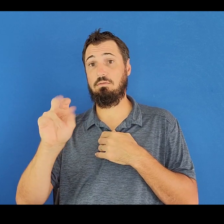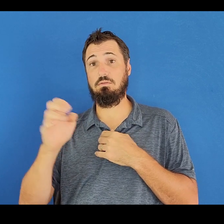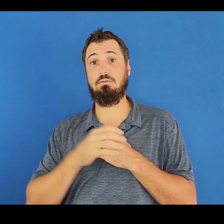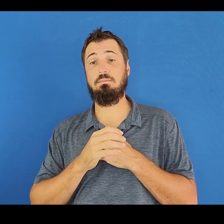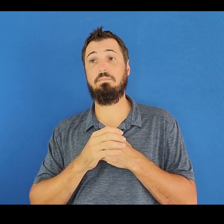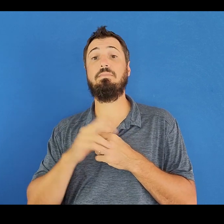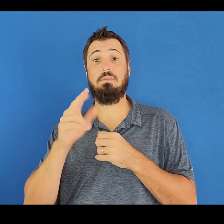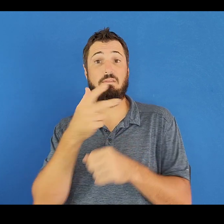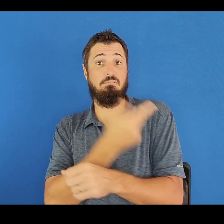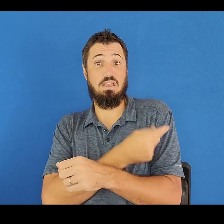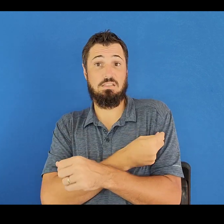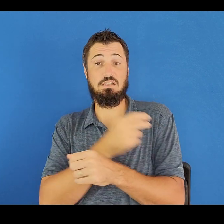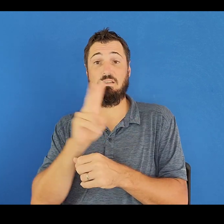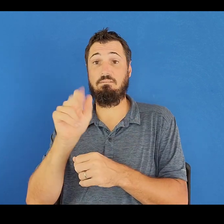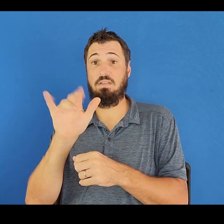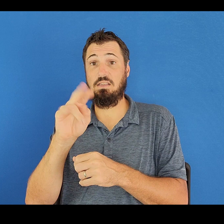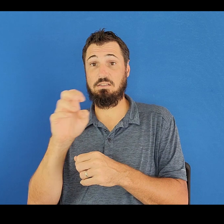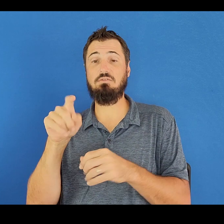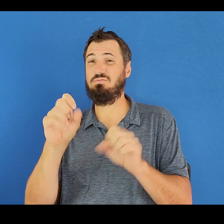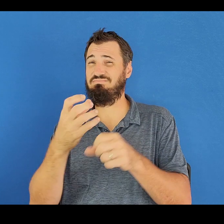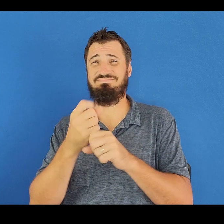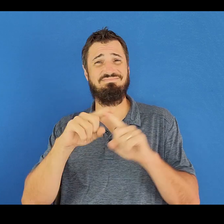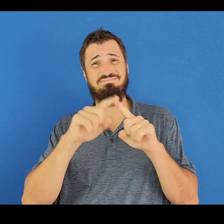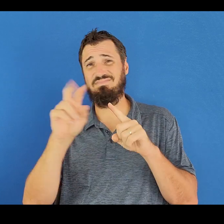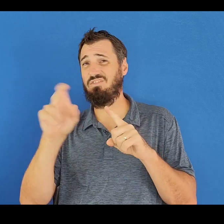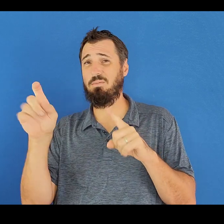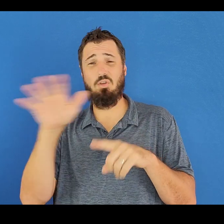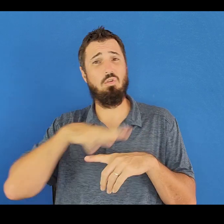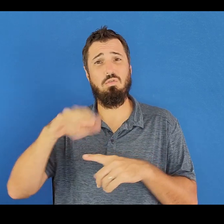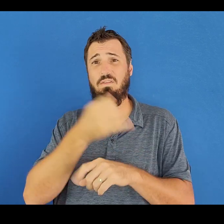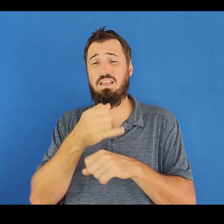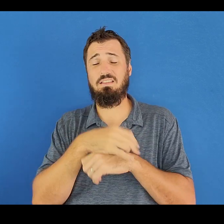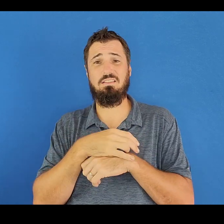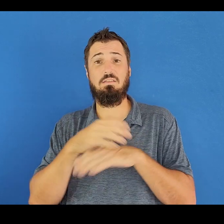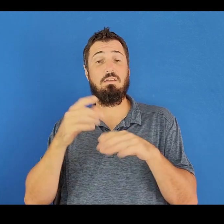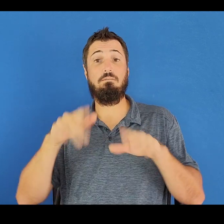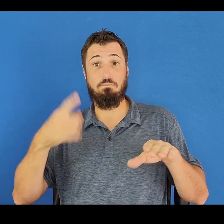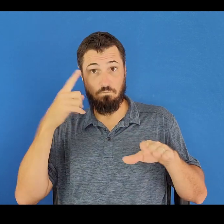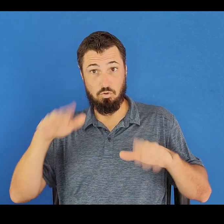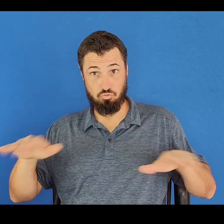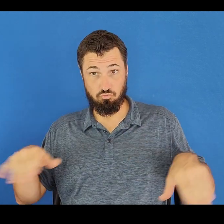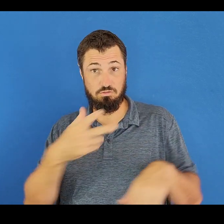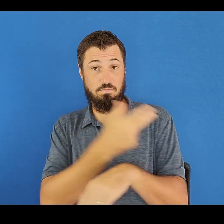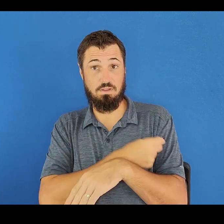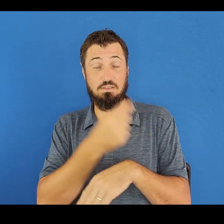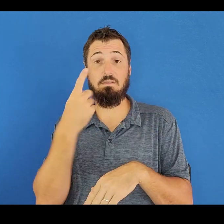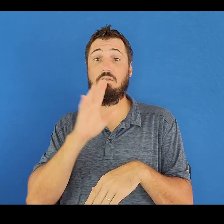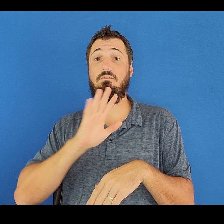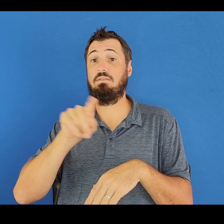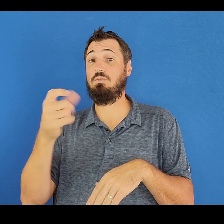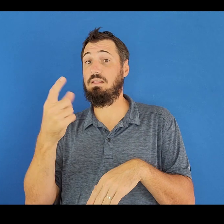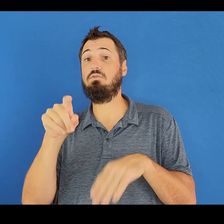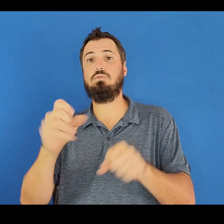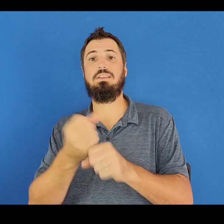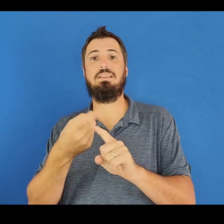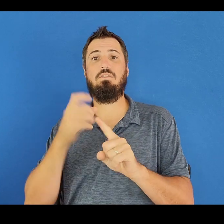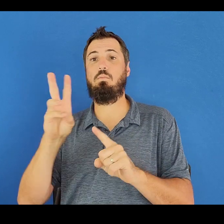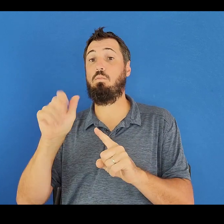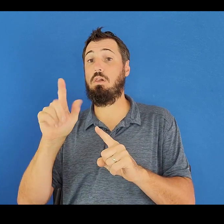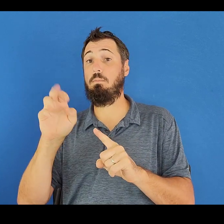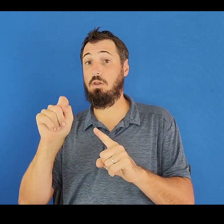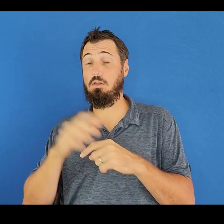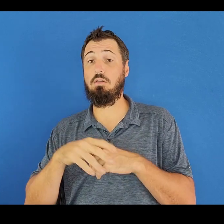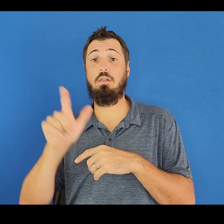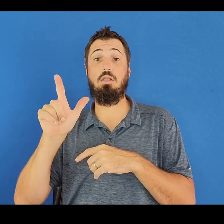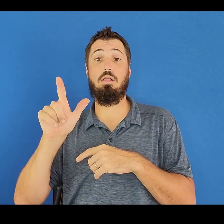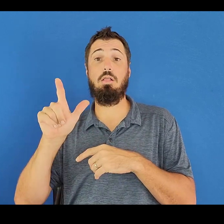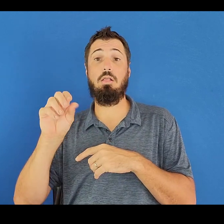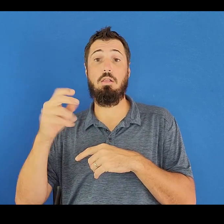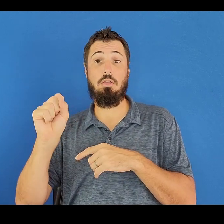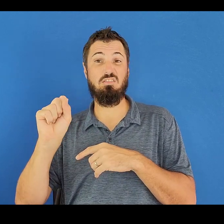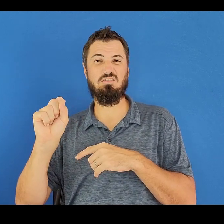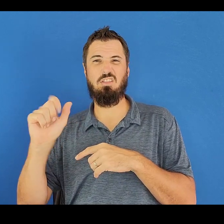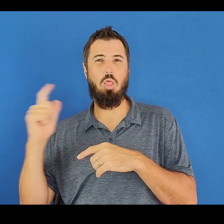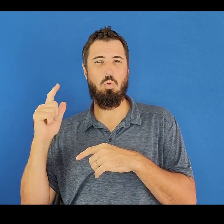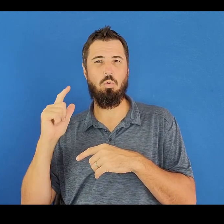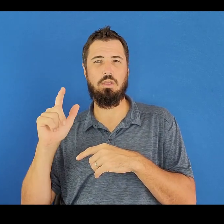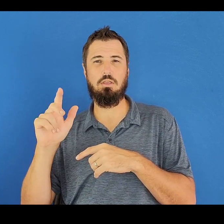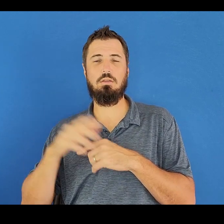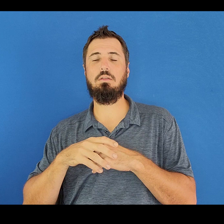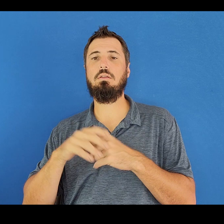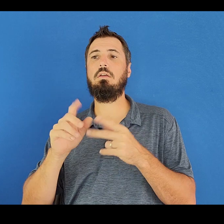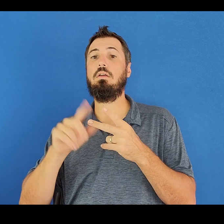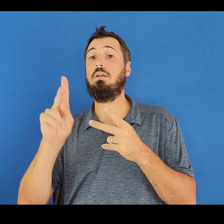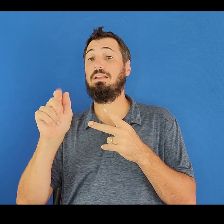Vaccines are available every day at pharmacies and clinics around the island. Pediatric vaccines for ages 5 to 11 are available at Walmart, Longs Kukui Grove, and Kaiser. Vaccines for ages 12